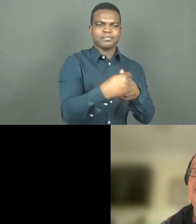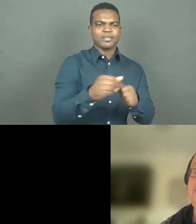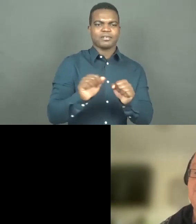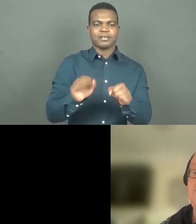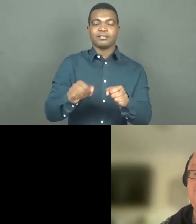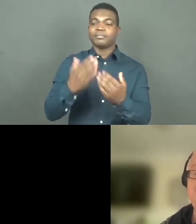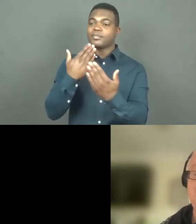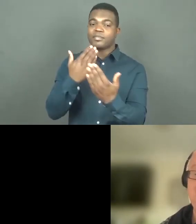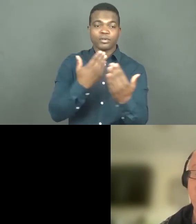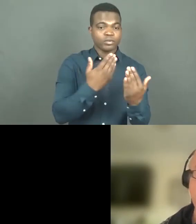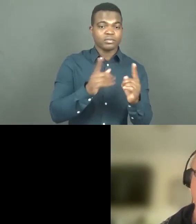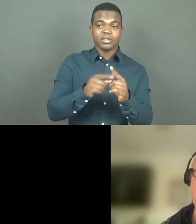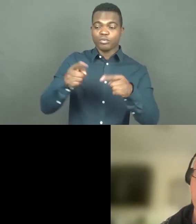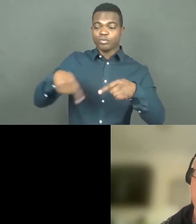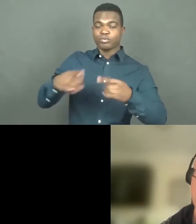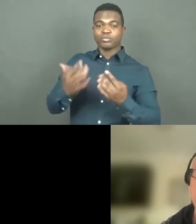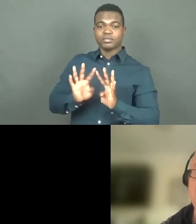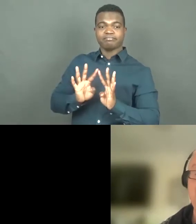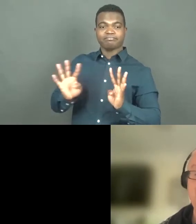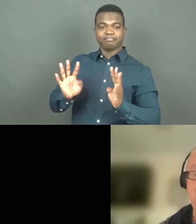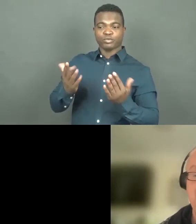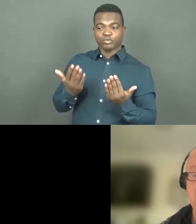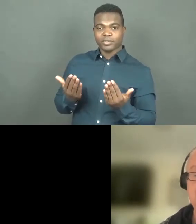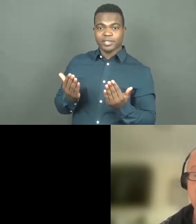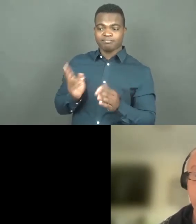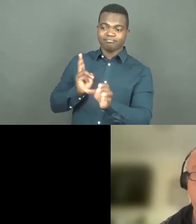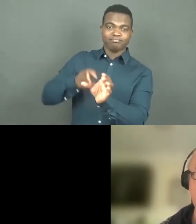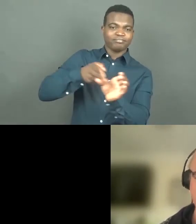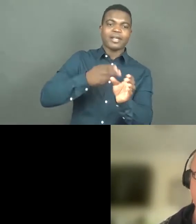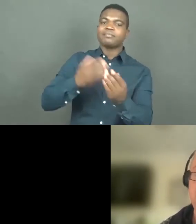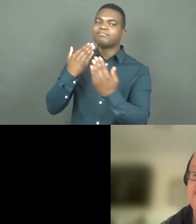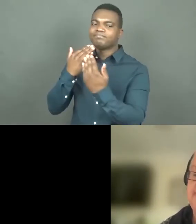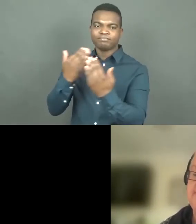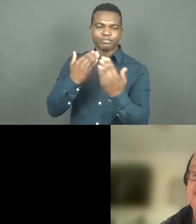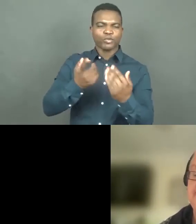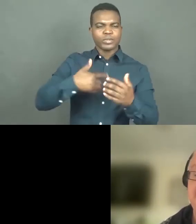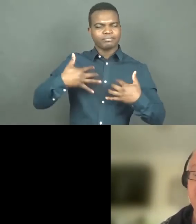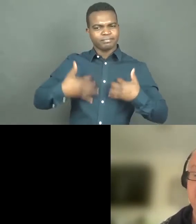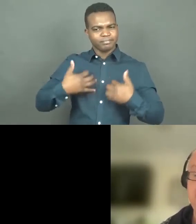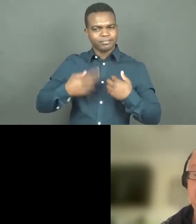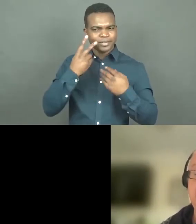Mary Keogh: Thank you Christian Lohr, for your warm welcome and highlighting the importance of disability data collection,